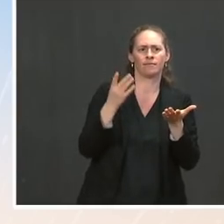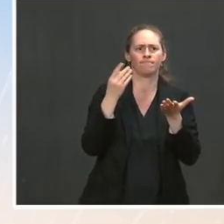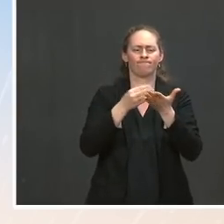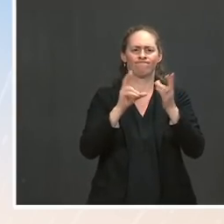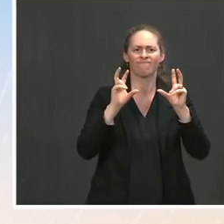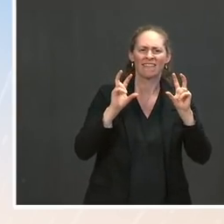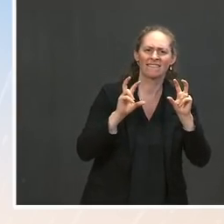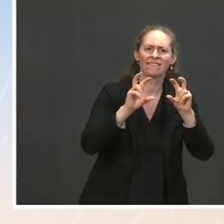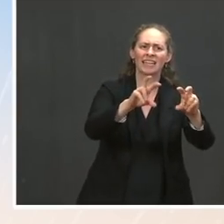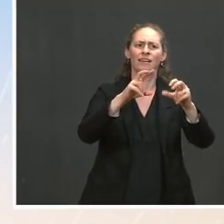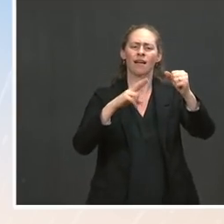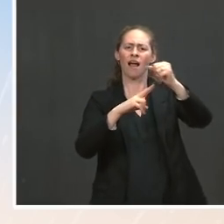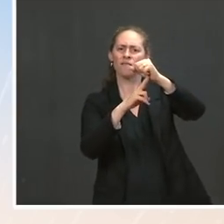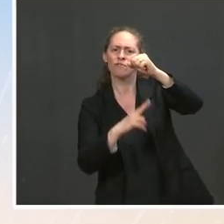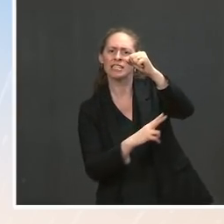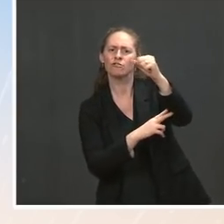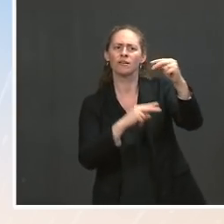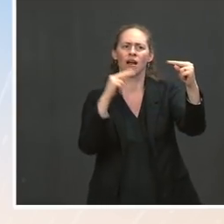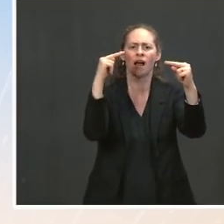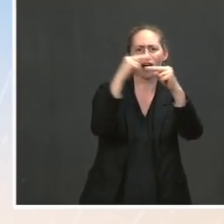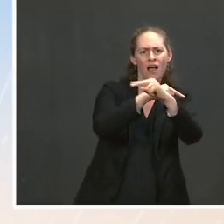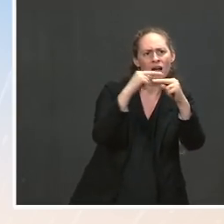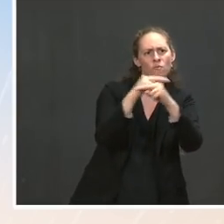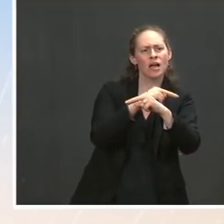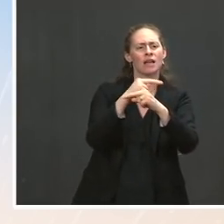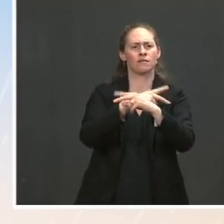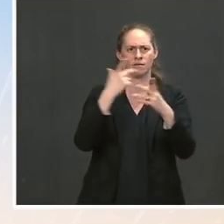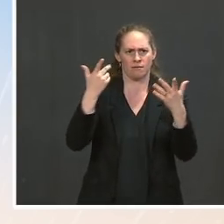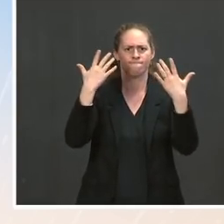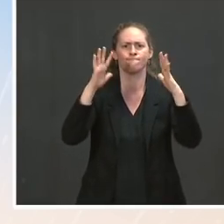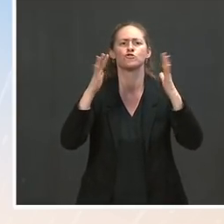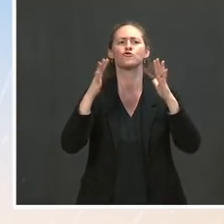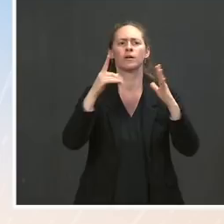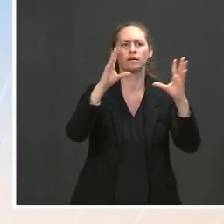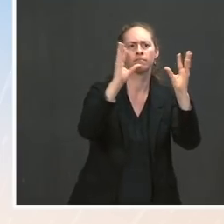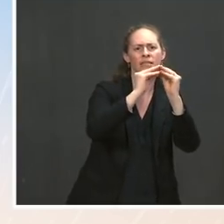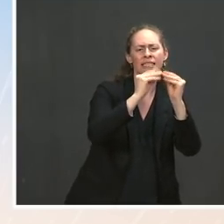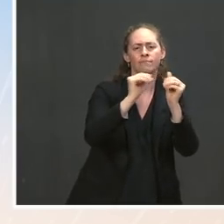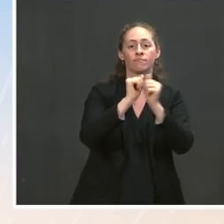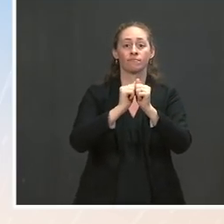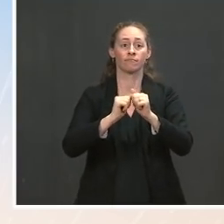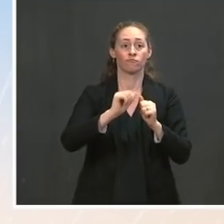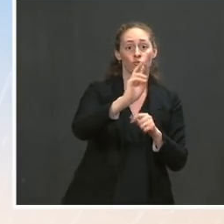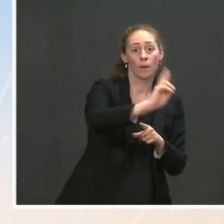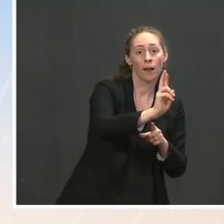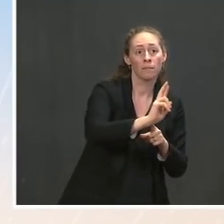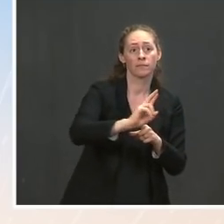He's worked with Democrats and Republicans on getting legislation, getting steps taken in the past.